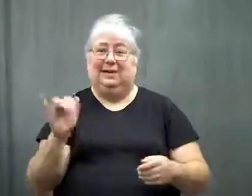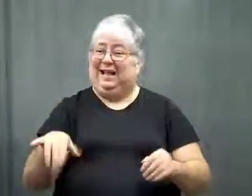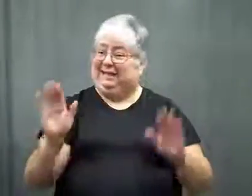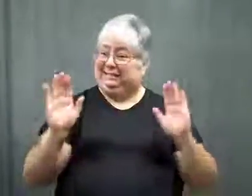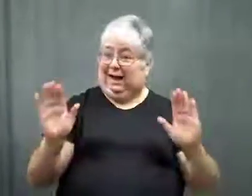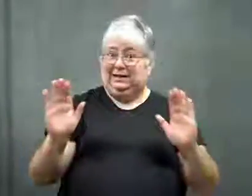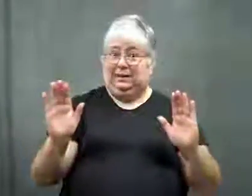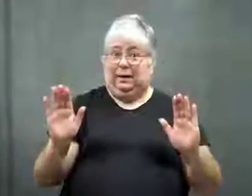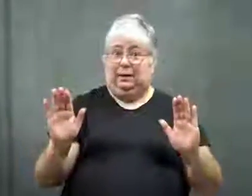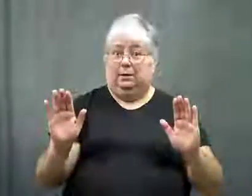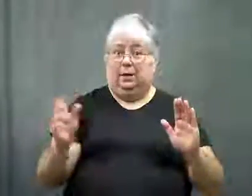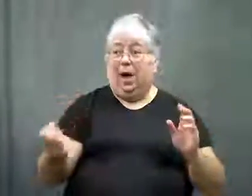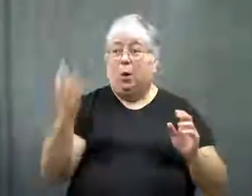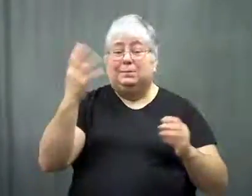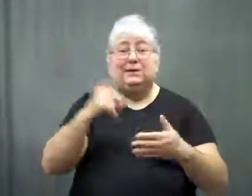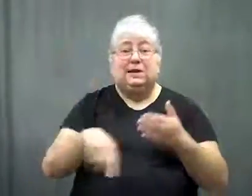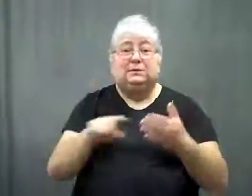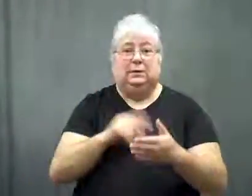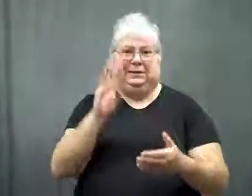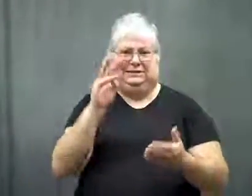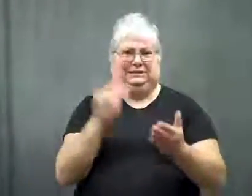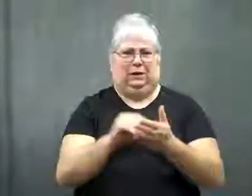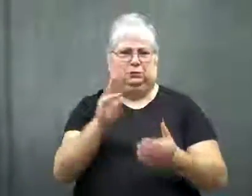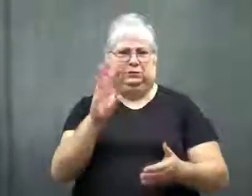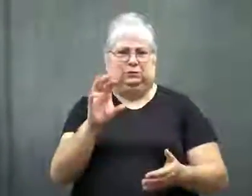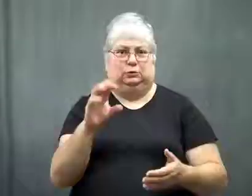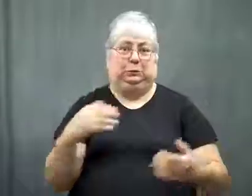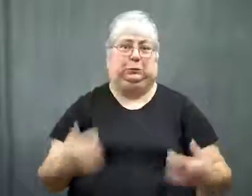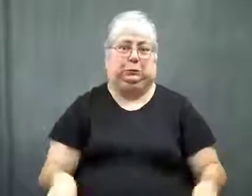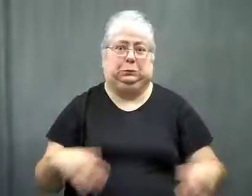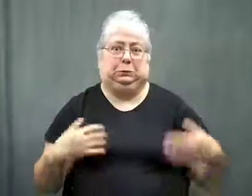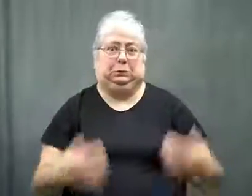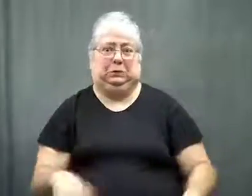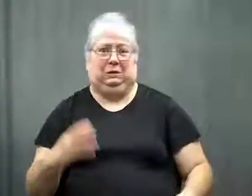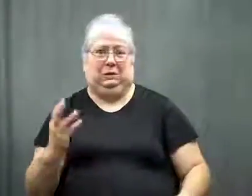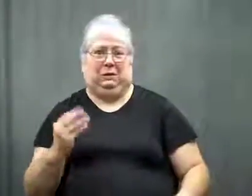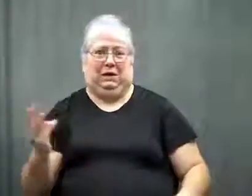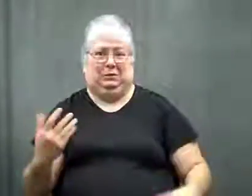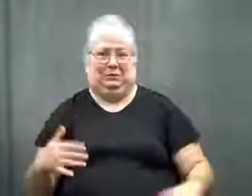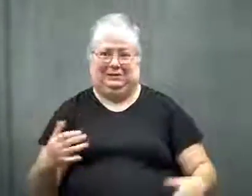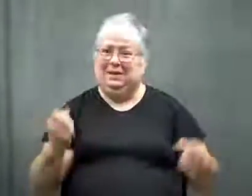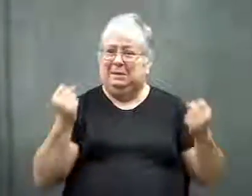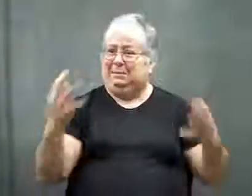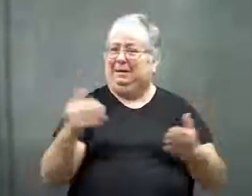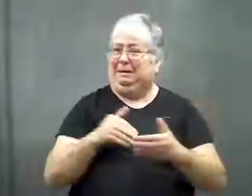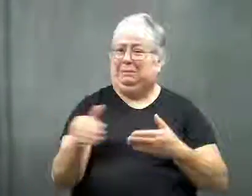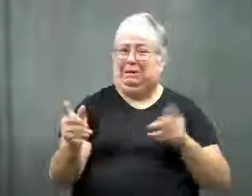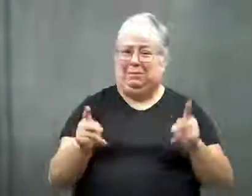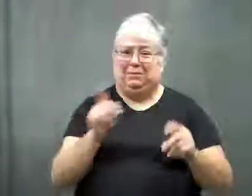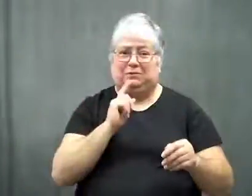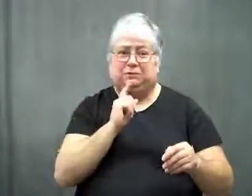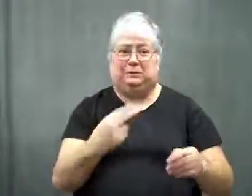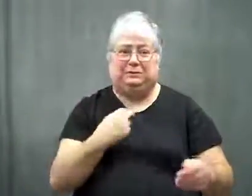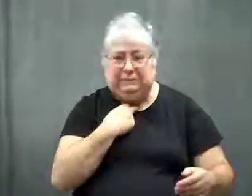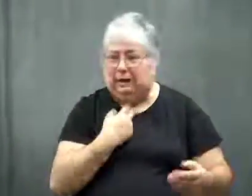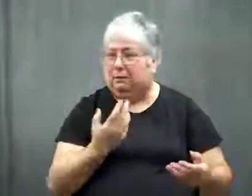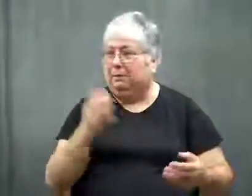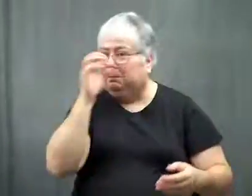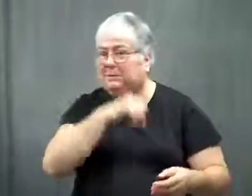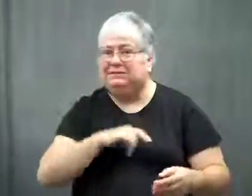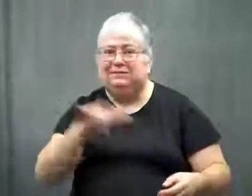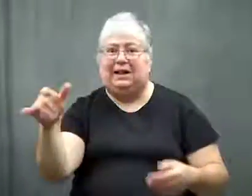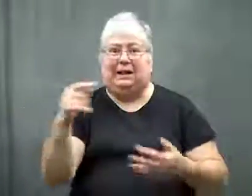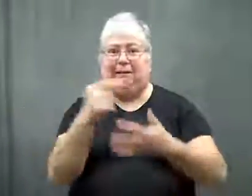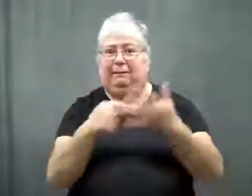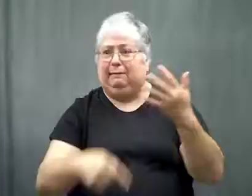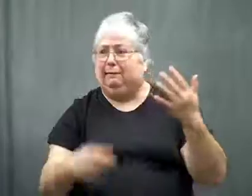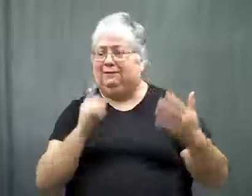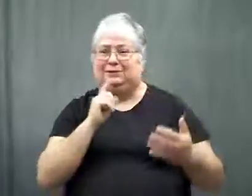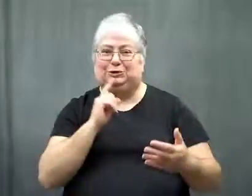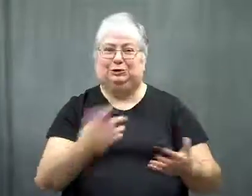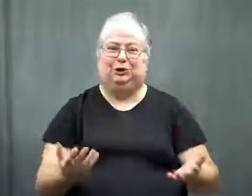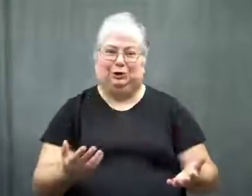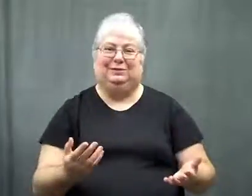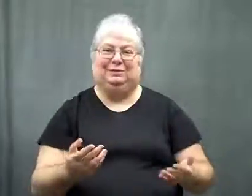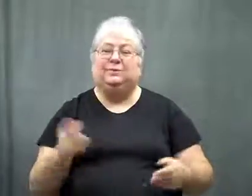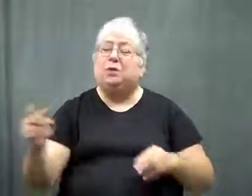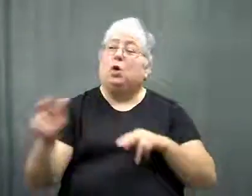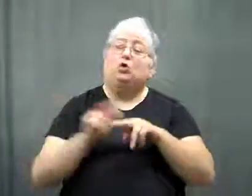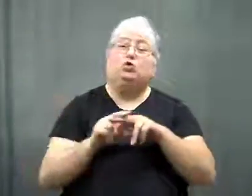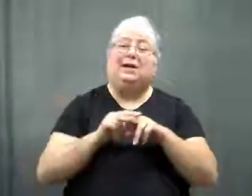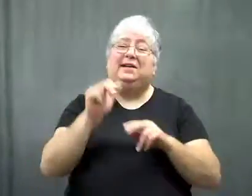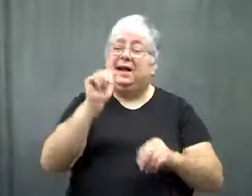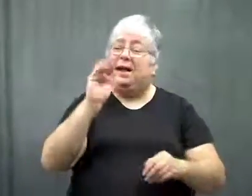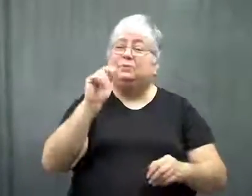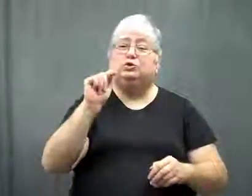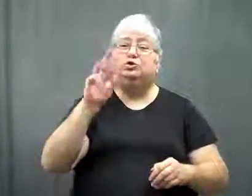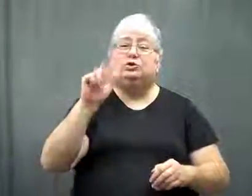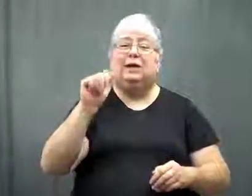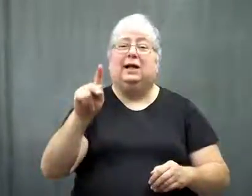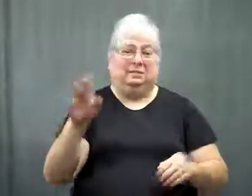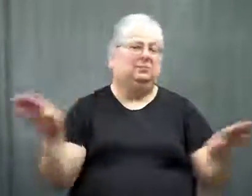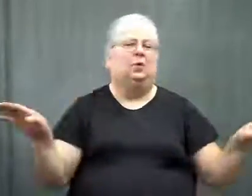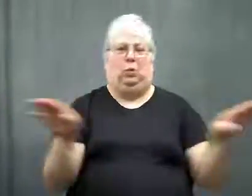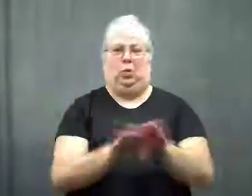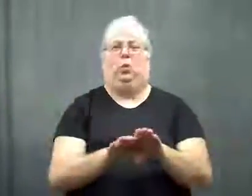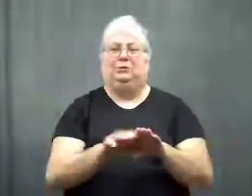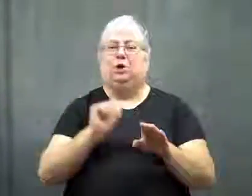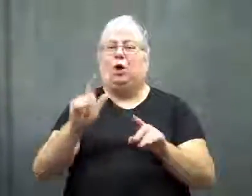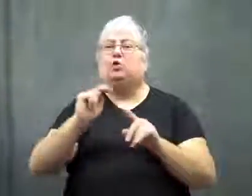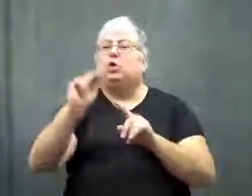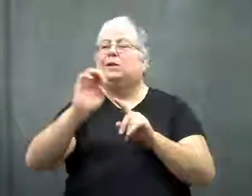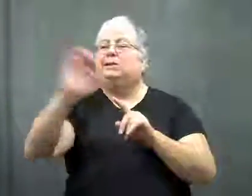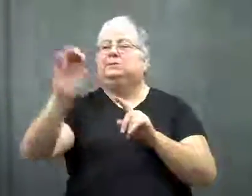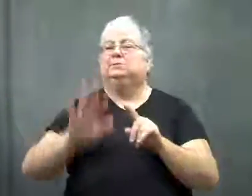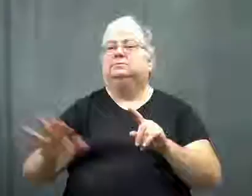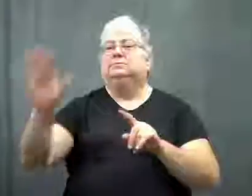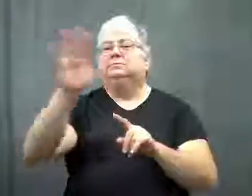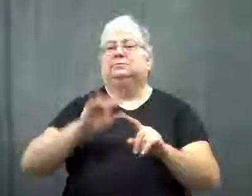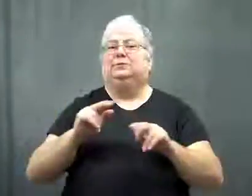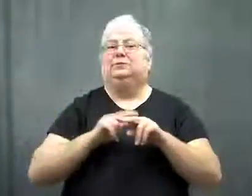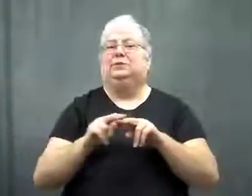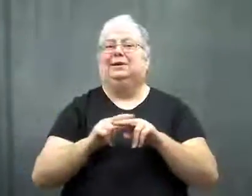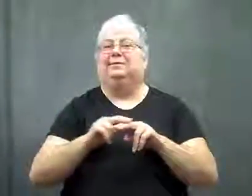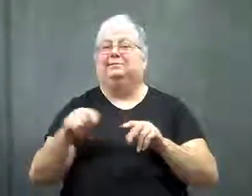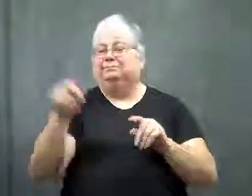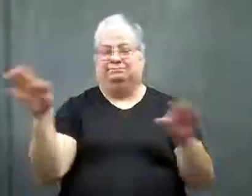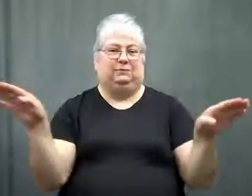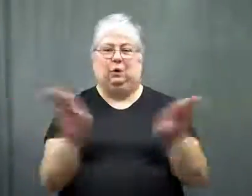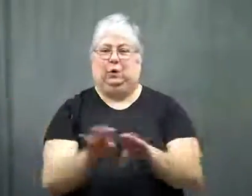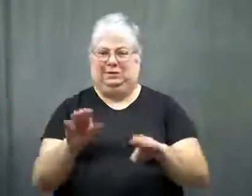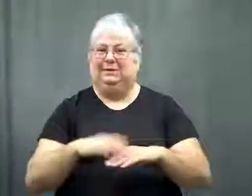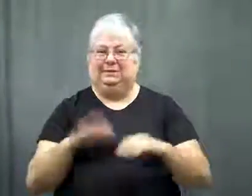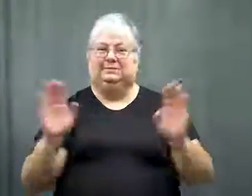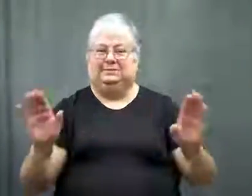6,600 of those were on Sunday. Wow! Millions of travelers missed flights or were stranded.